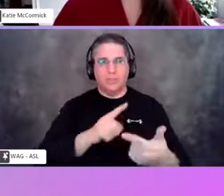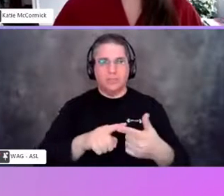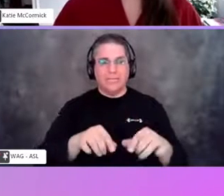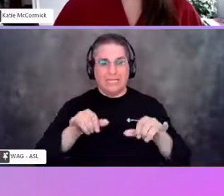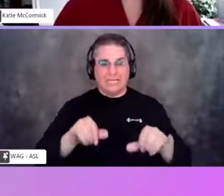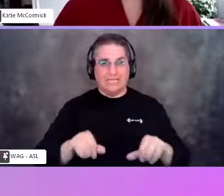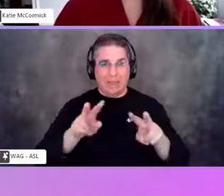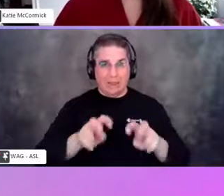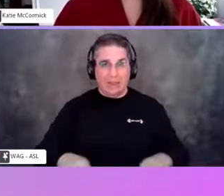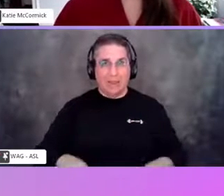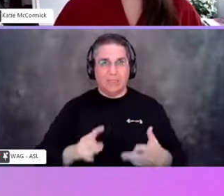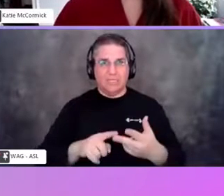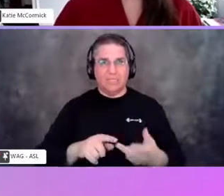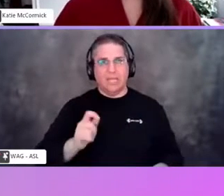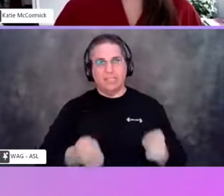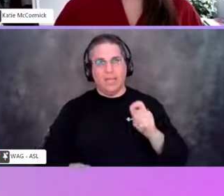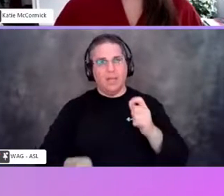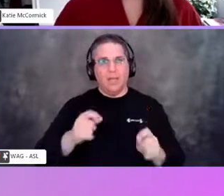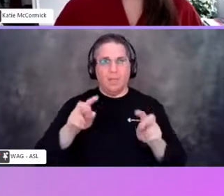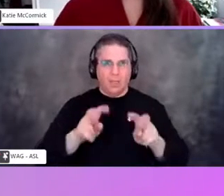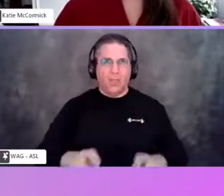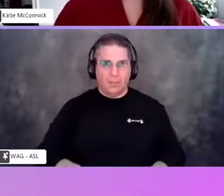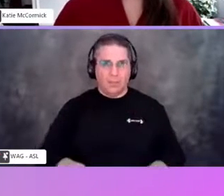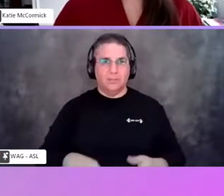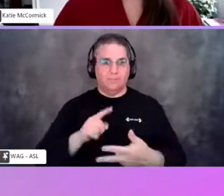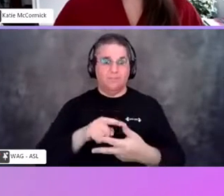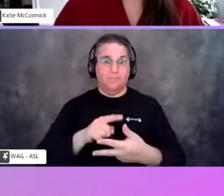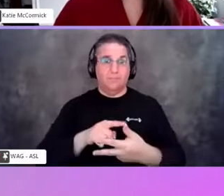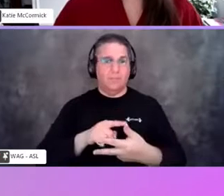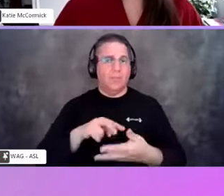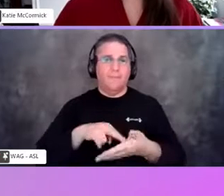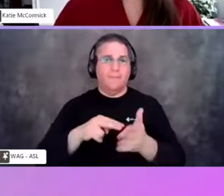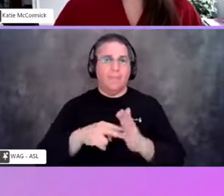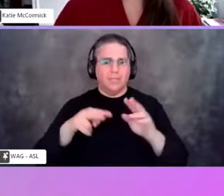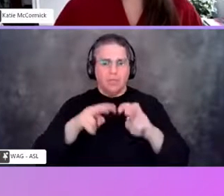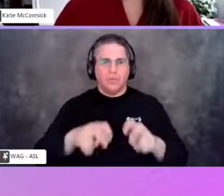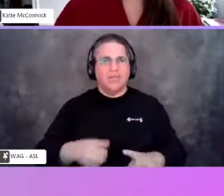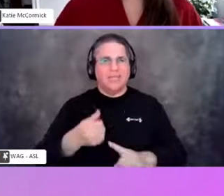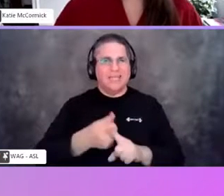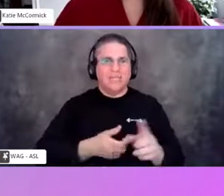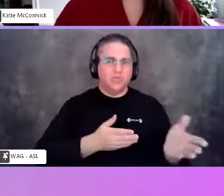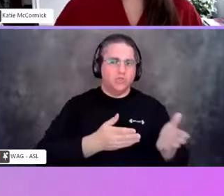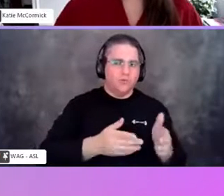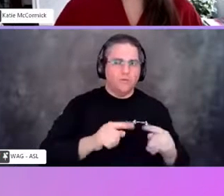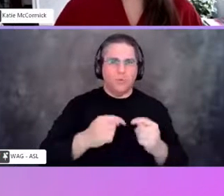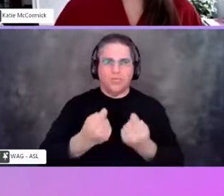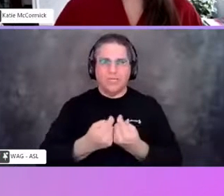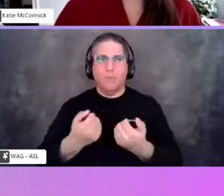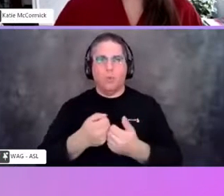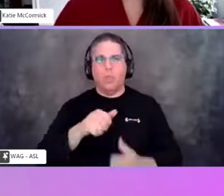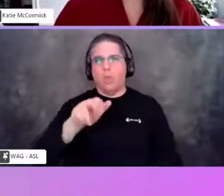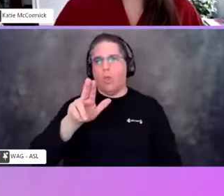time our scorecard is composed of three objectives audit progress, static analysis, and